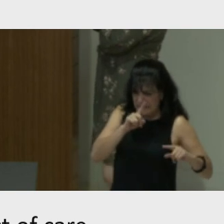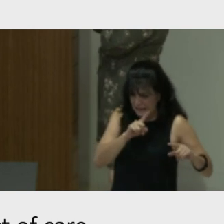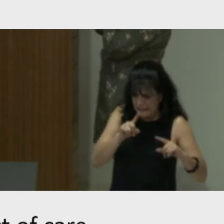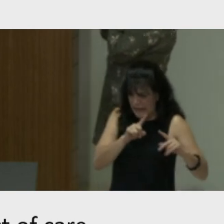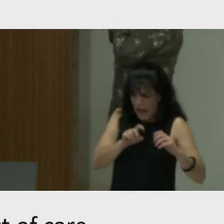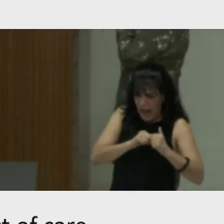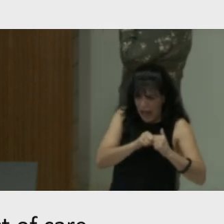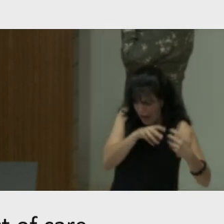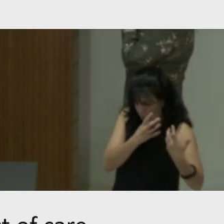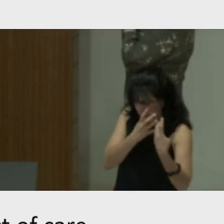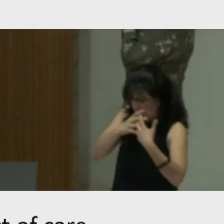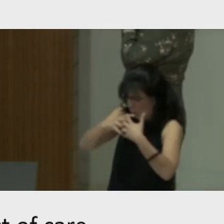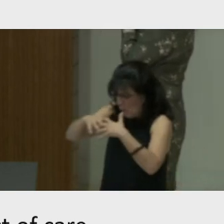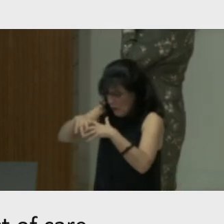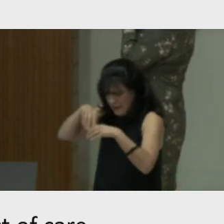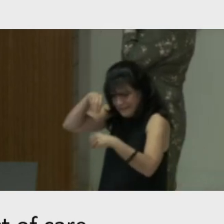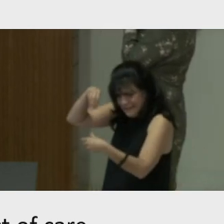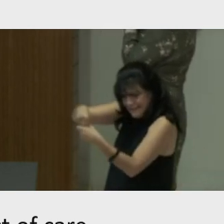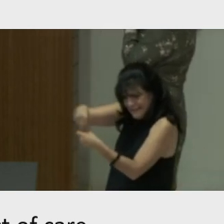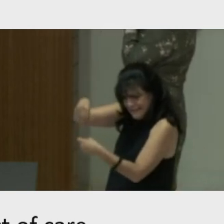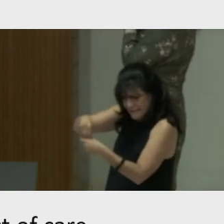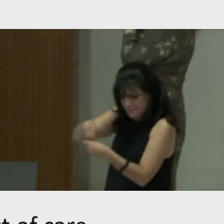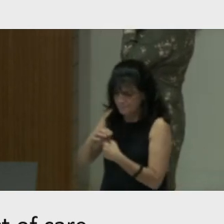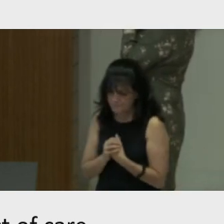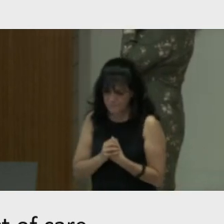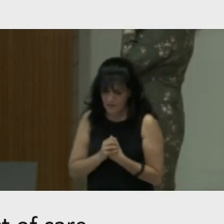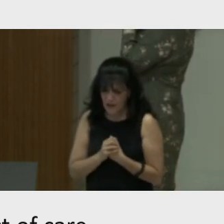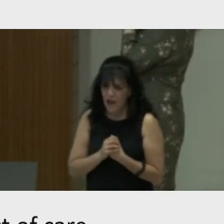So how do we reconcile the recognition of vulnerability